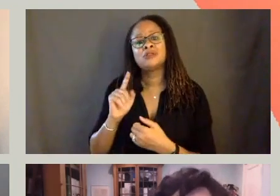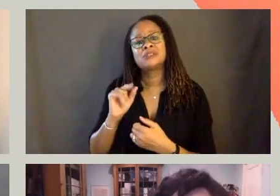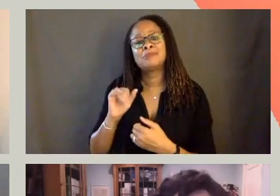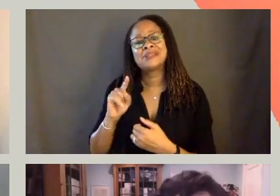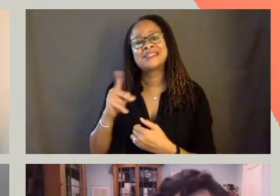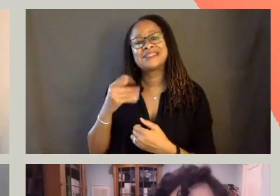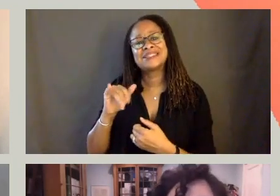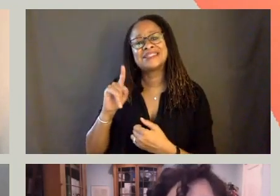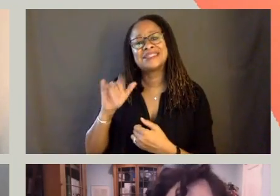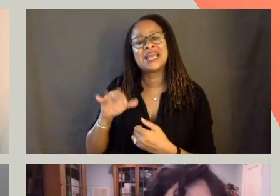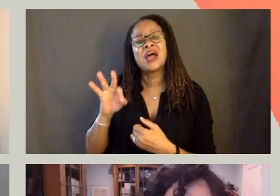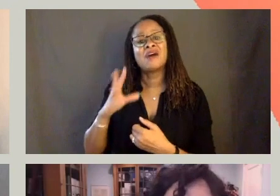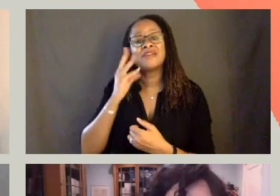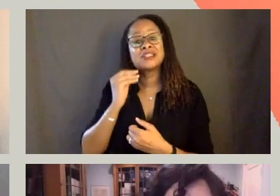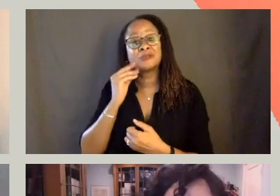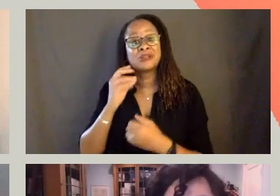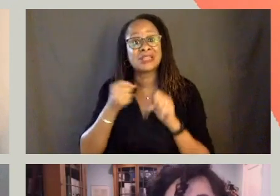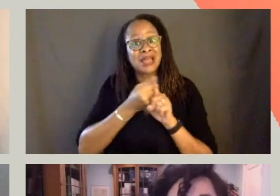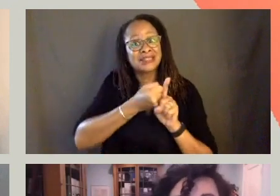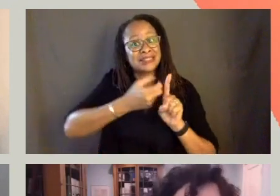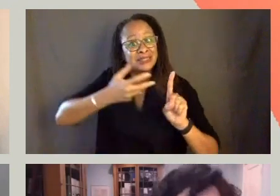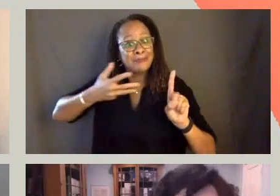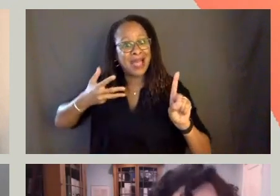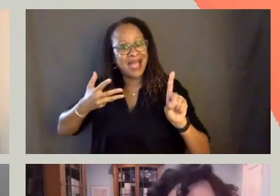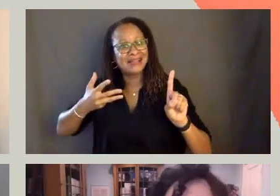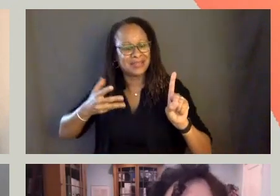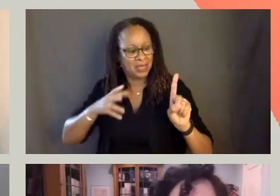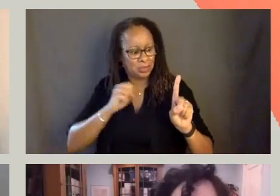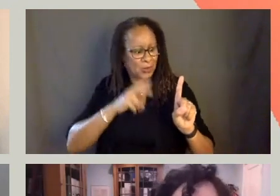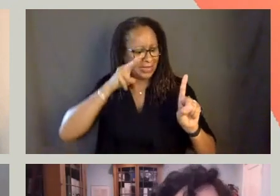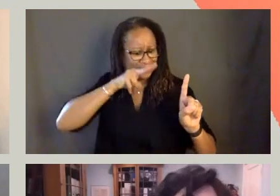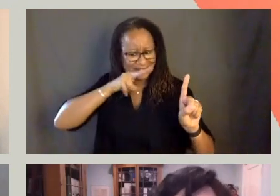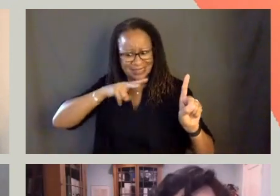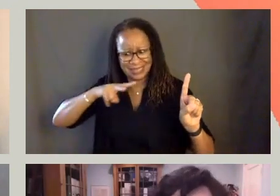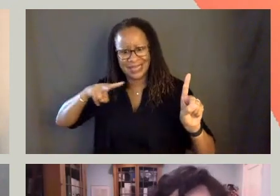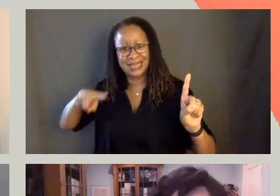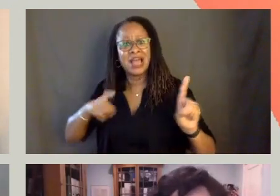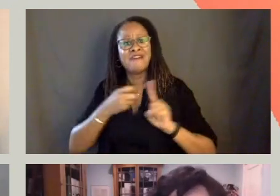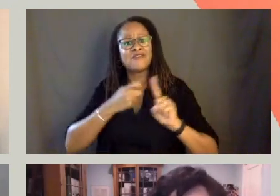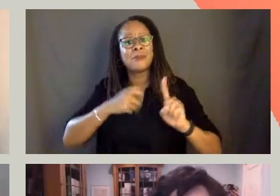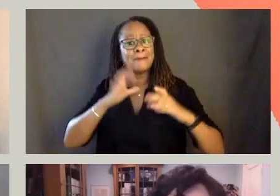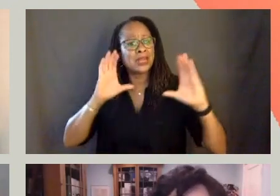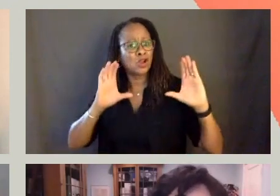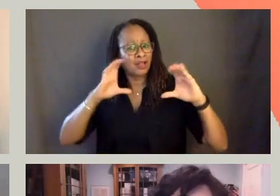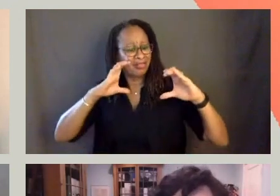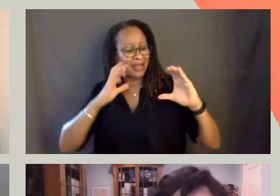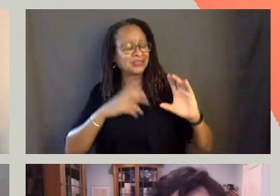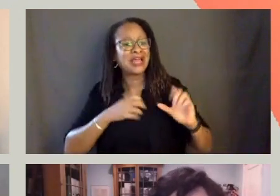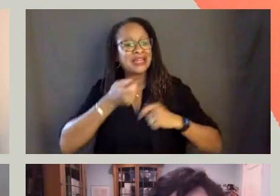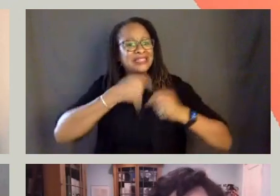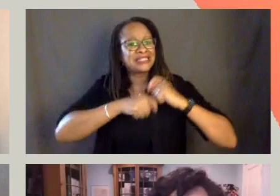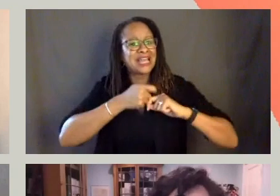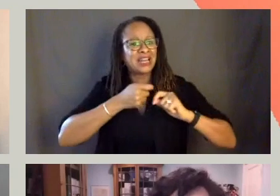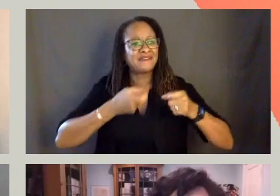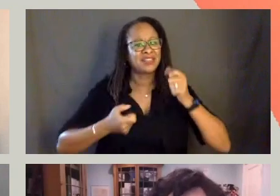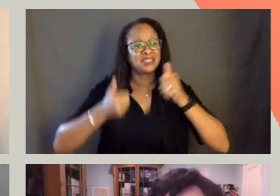and expand, let us all see things from a bigger lens than the dominant lens we've only been able to look for,